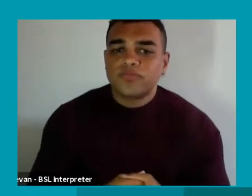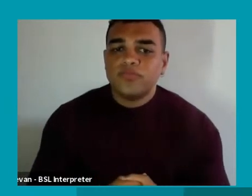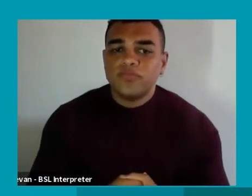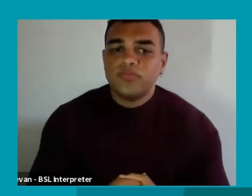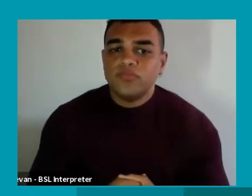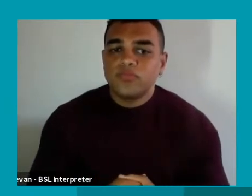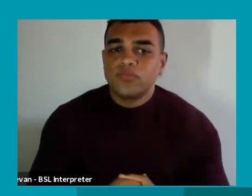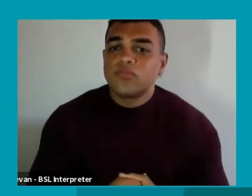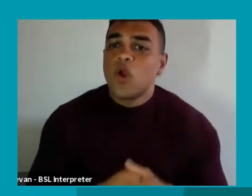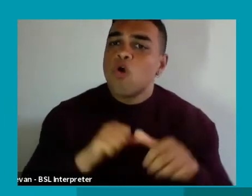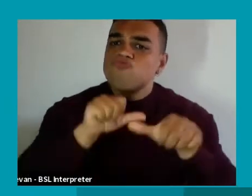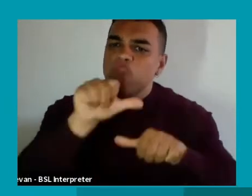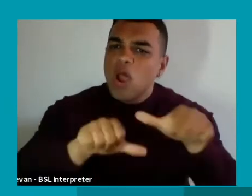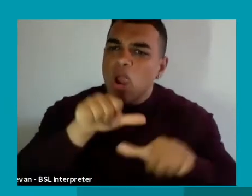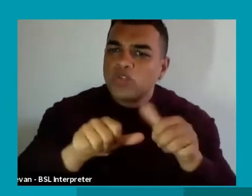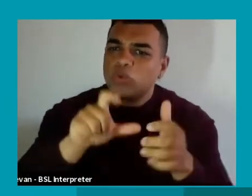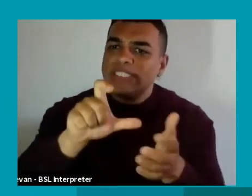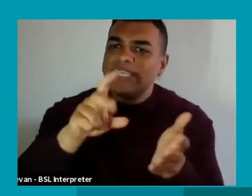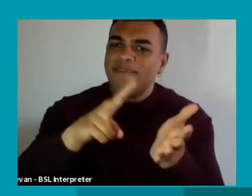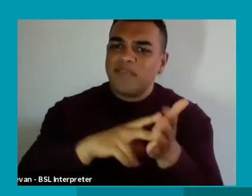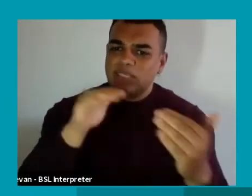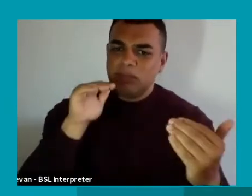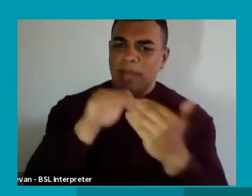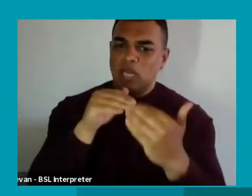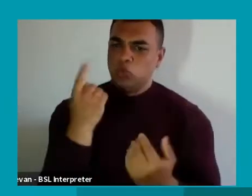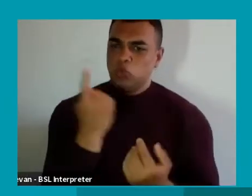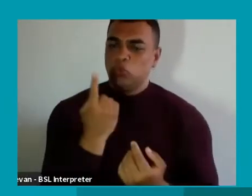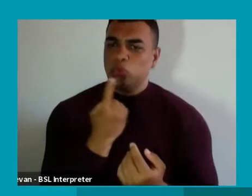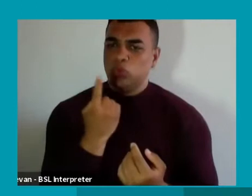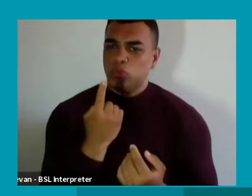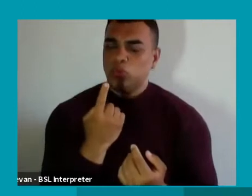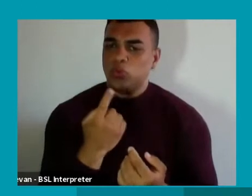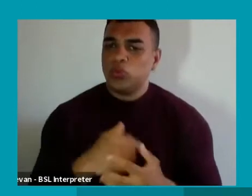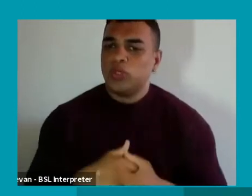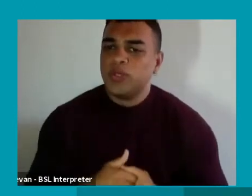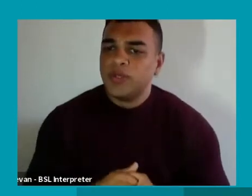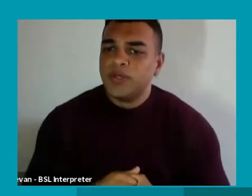those who have lots of work experience. Essentially, this in a similar type of job or